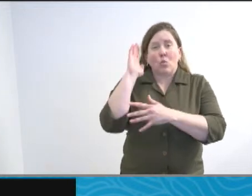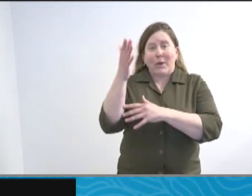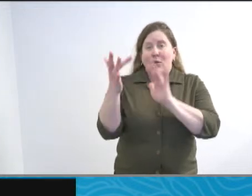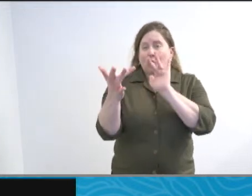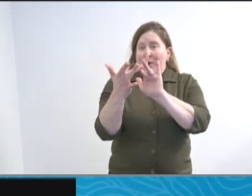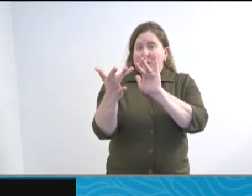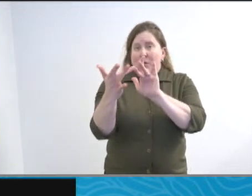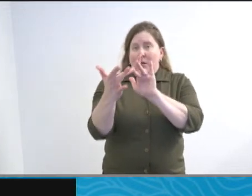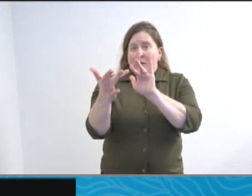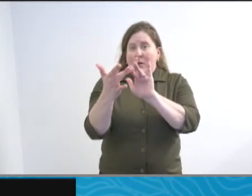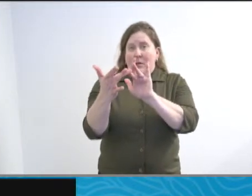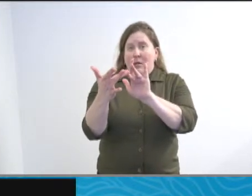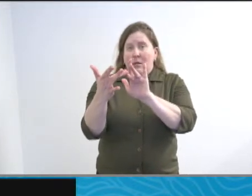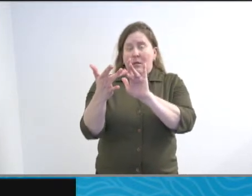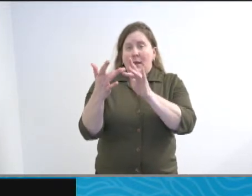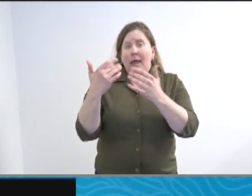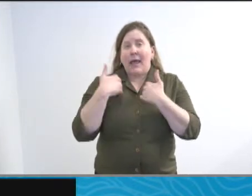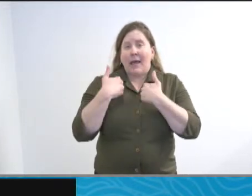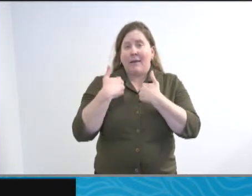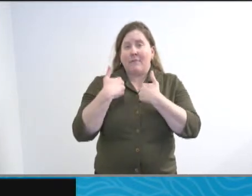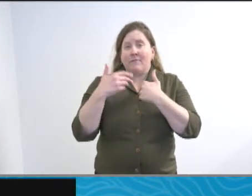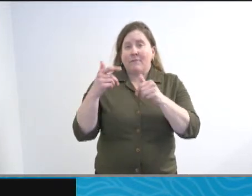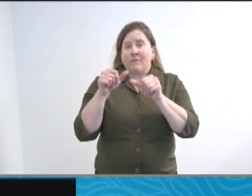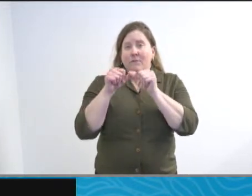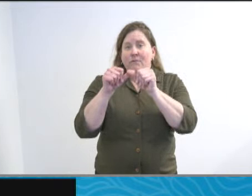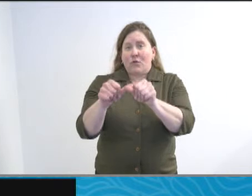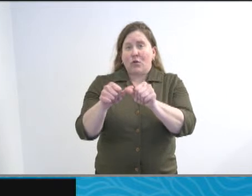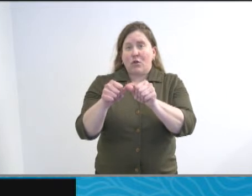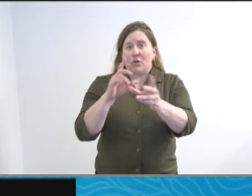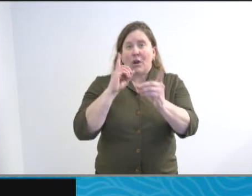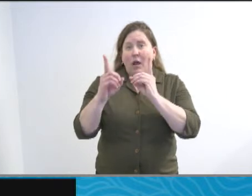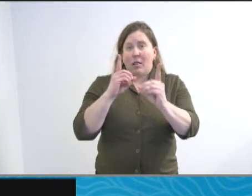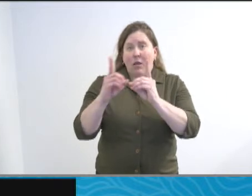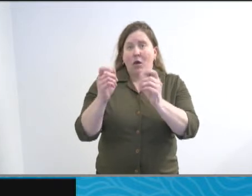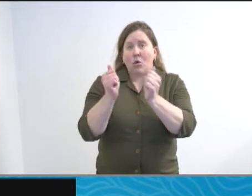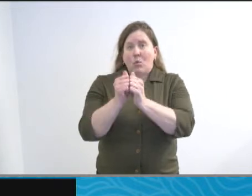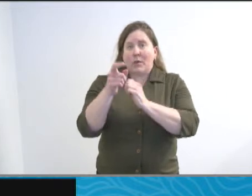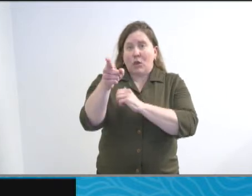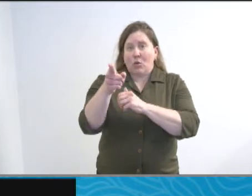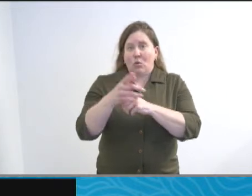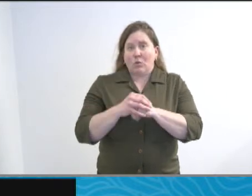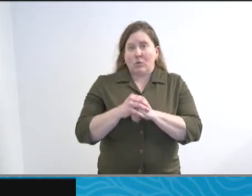and have further dialogue with you in that regard. So let's go ahead and get started